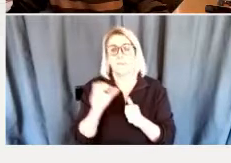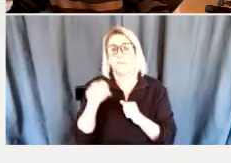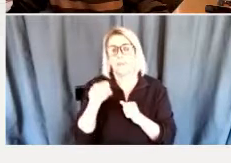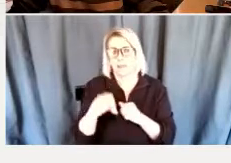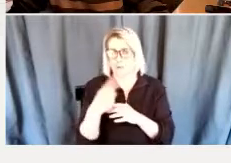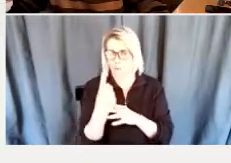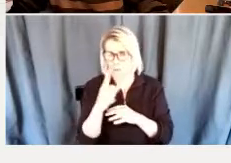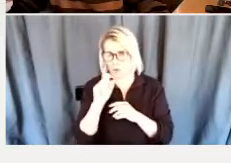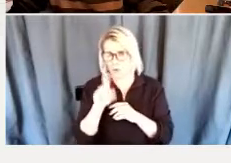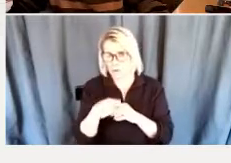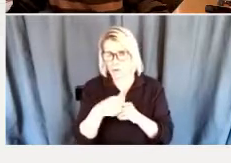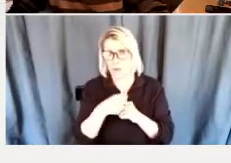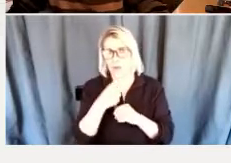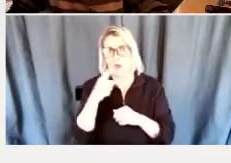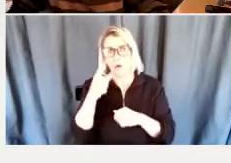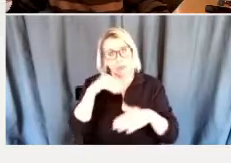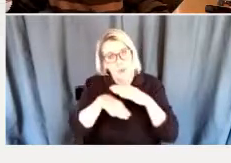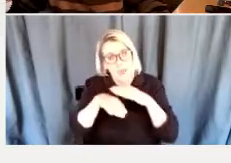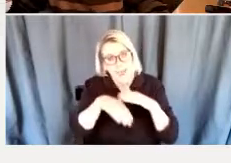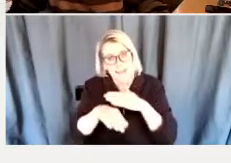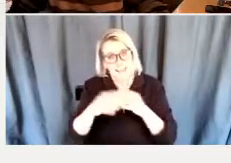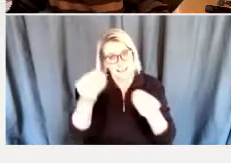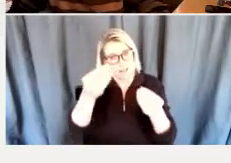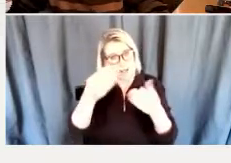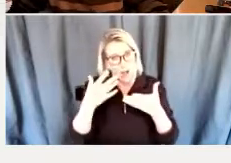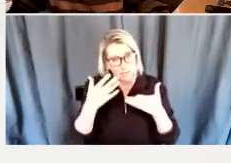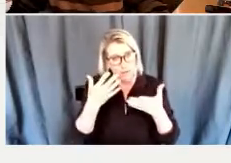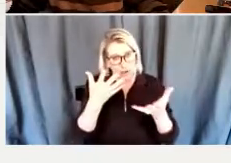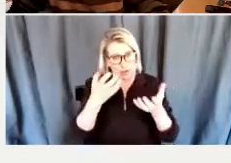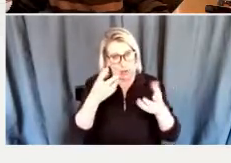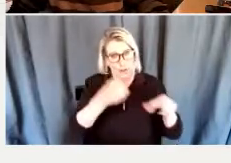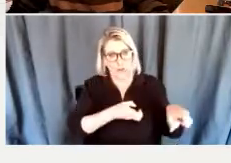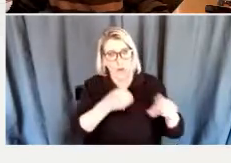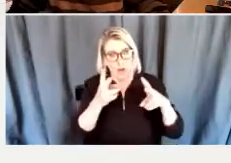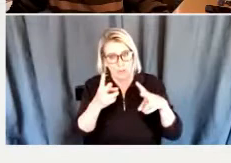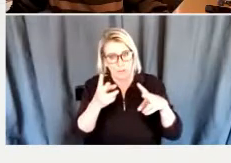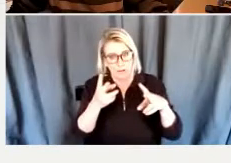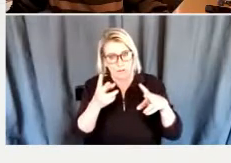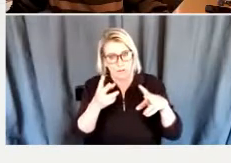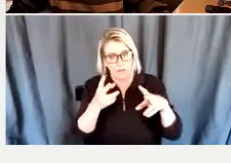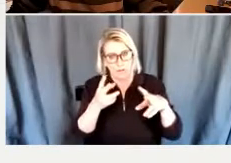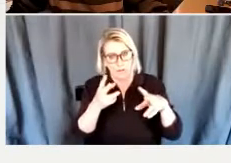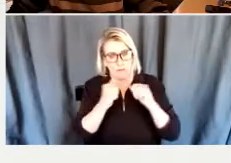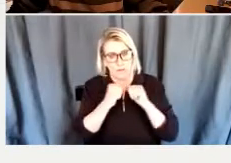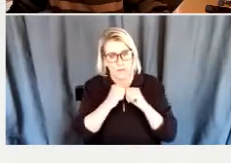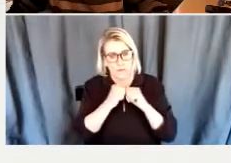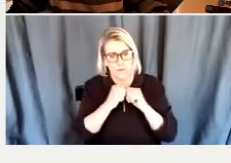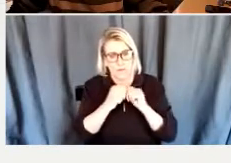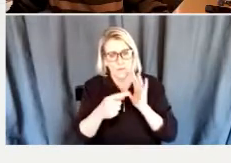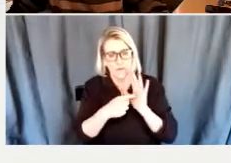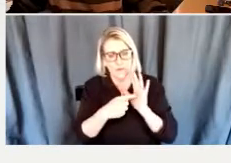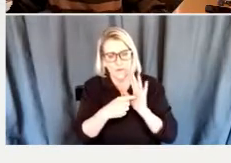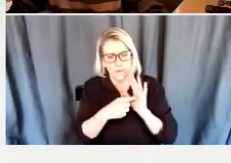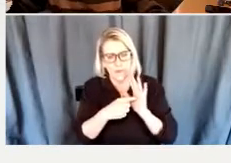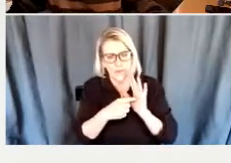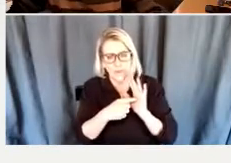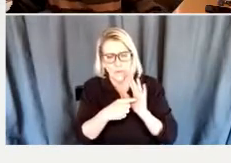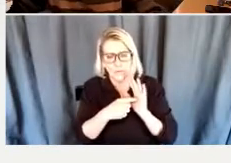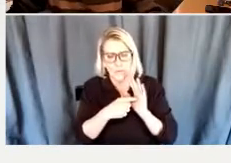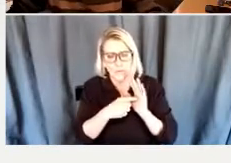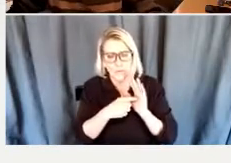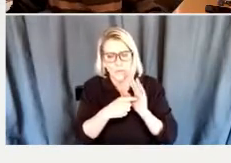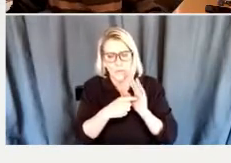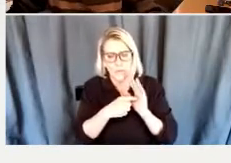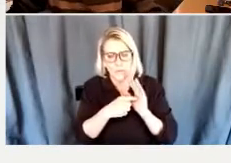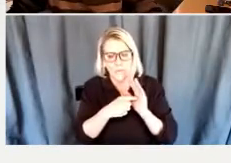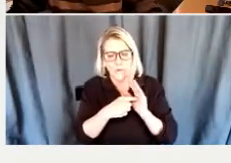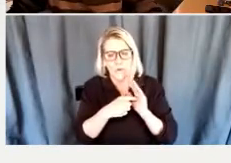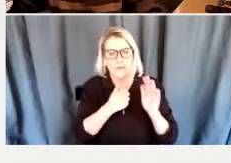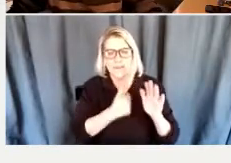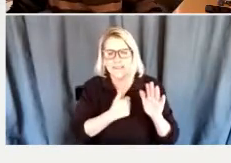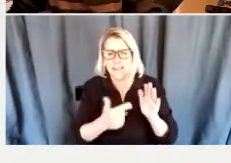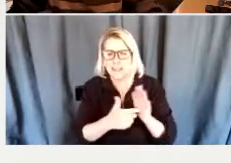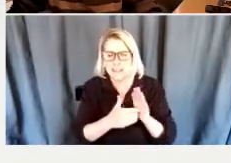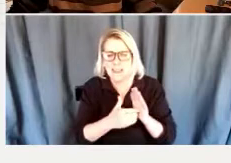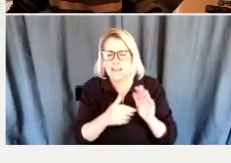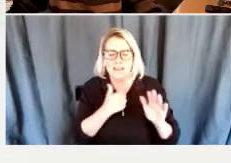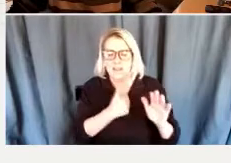When you access the content you want to upload-- oh, sorry I was reading the full question